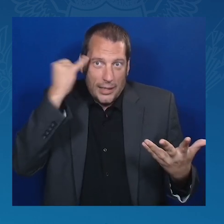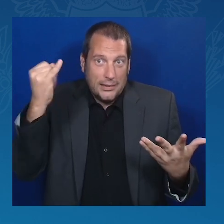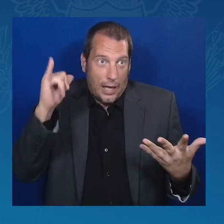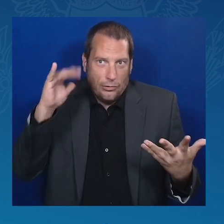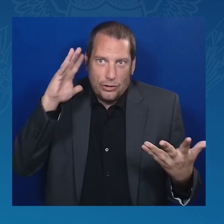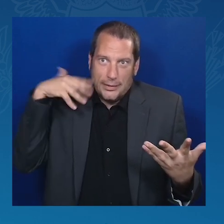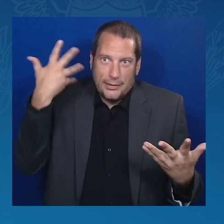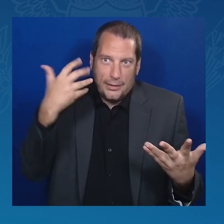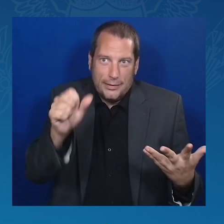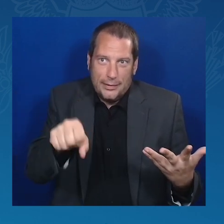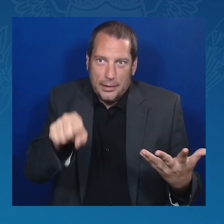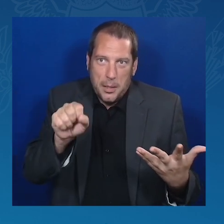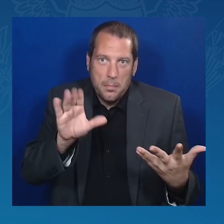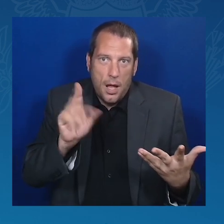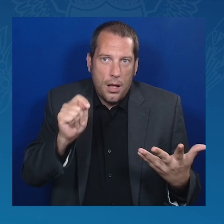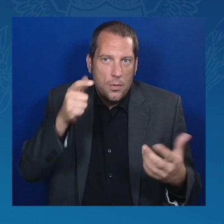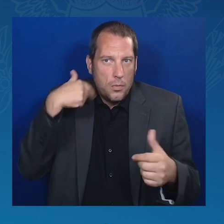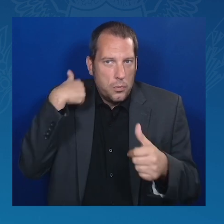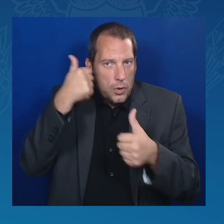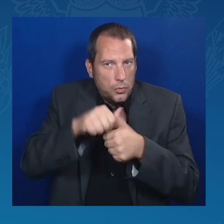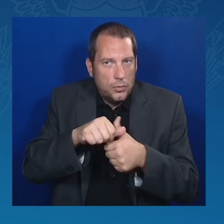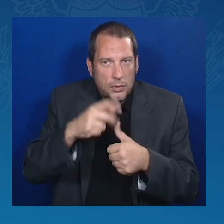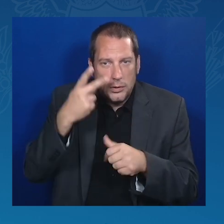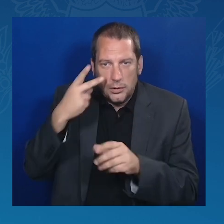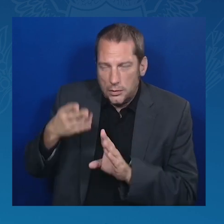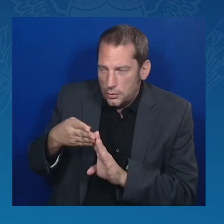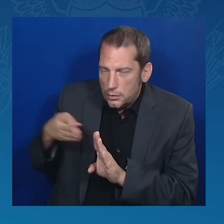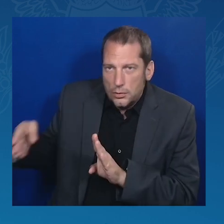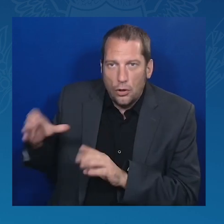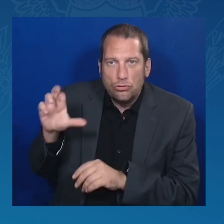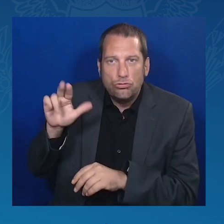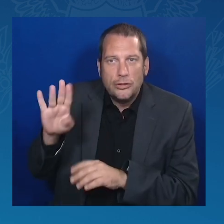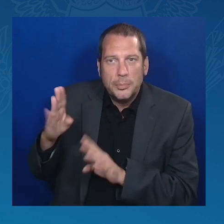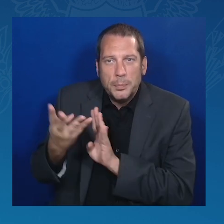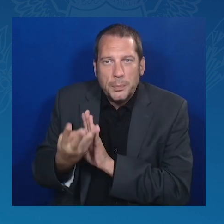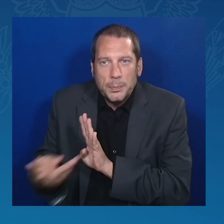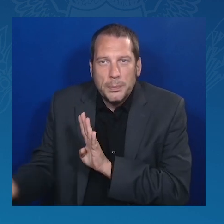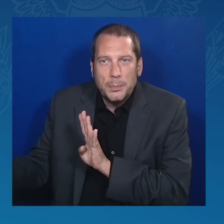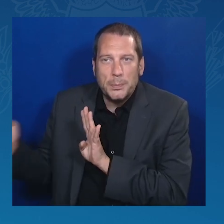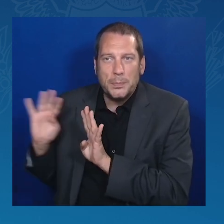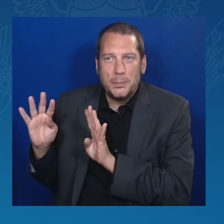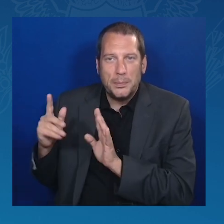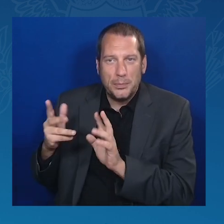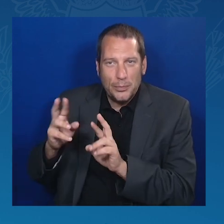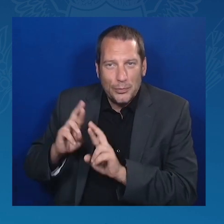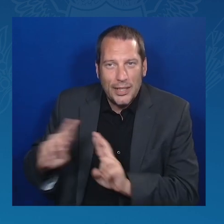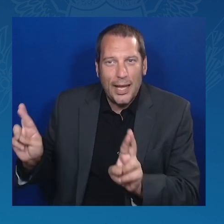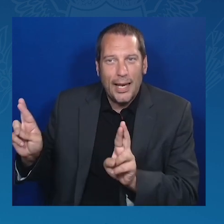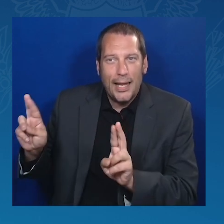I mean, it's just wild to see, how many years have passed and how our family has really grown.